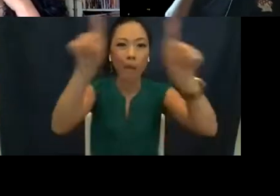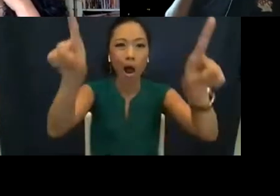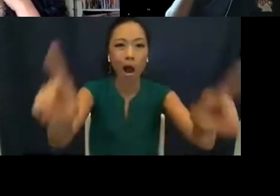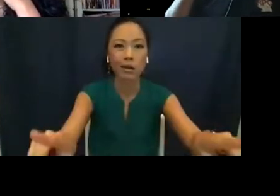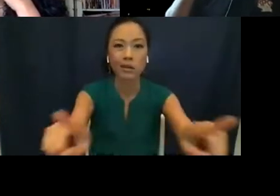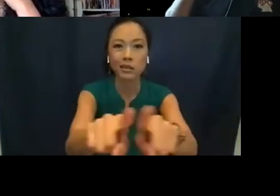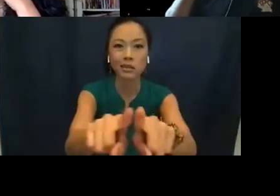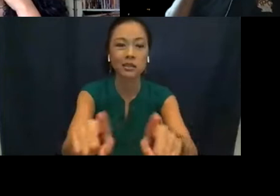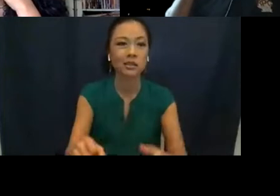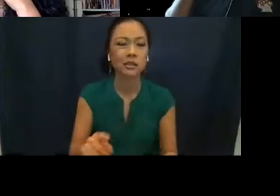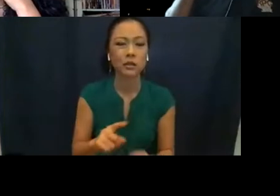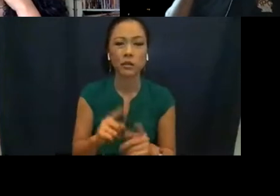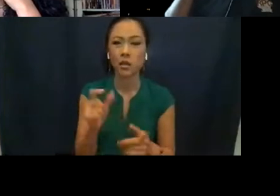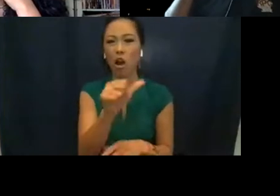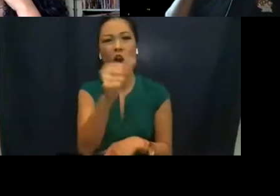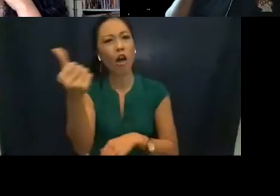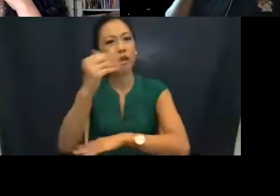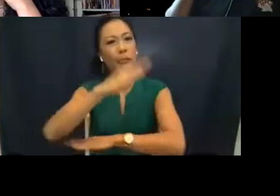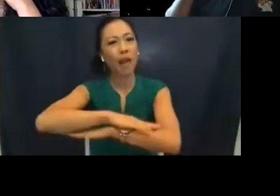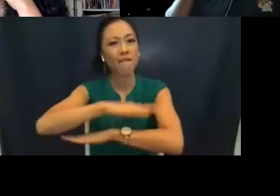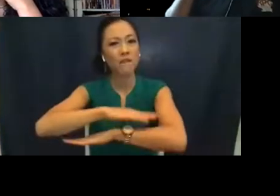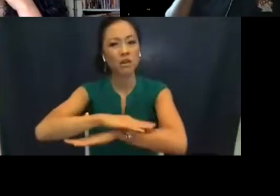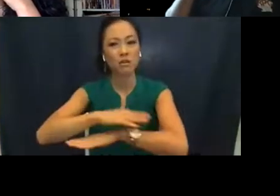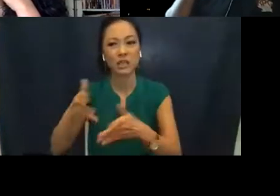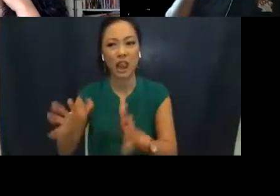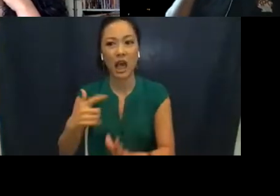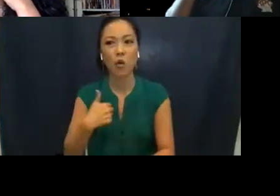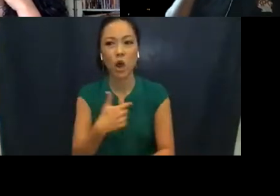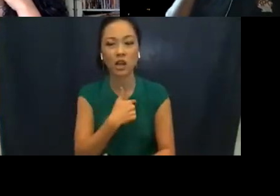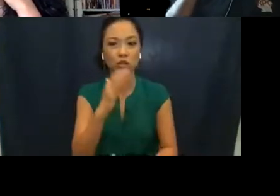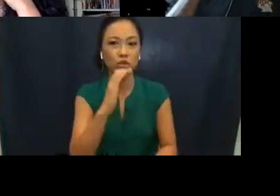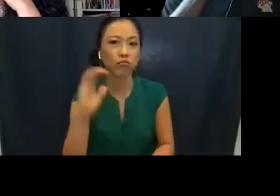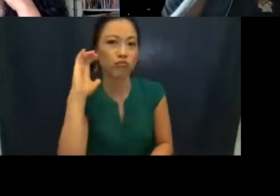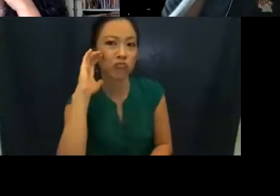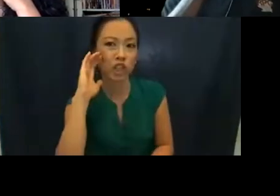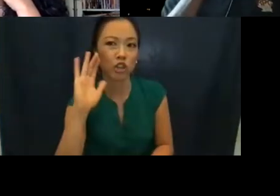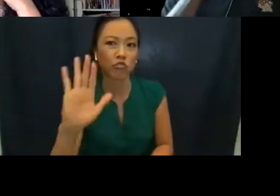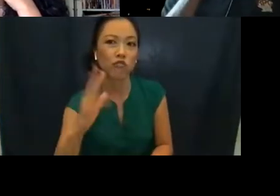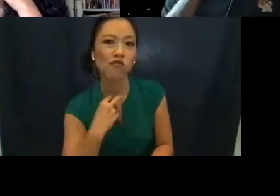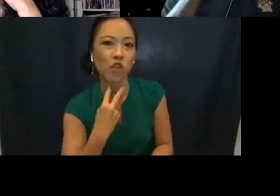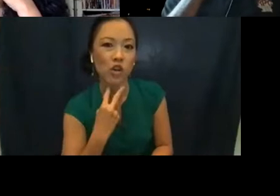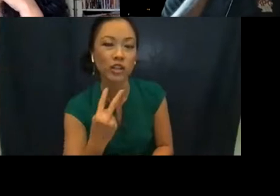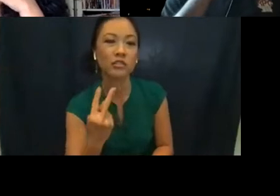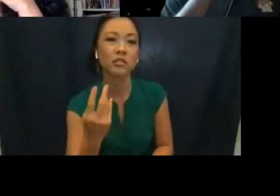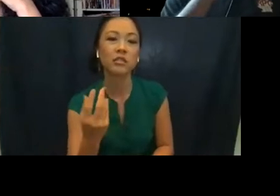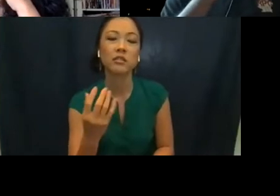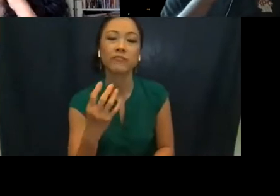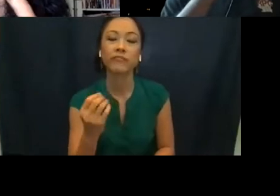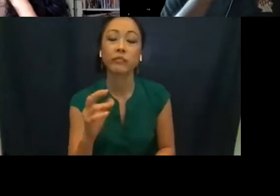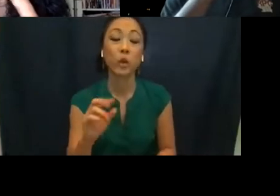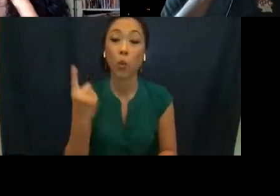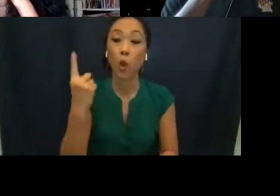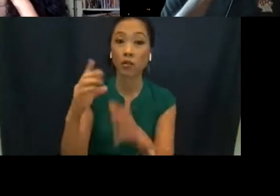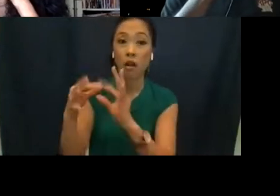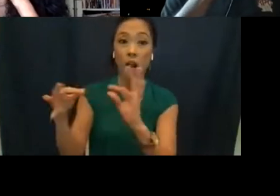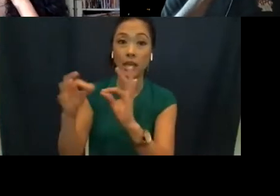to hear voice. There was a comment that came up about accessibility in archives